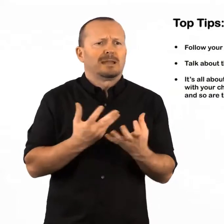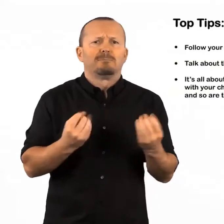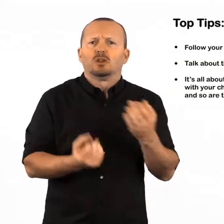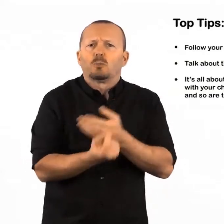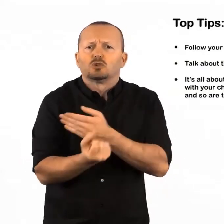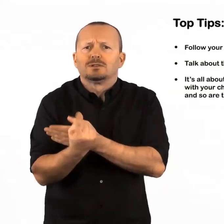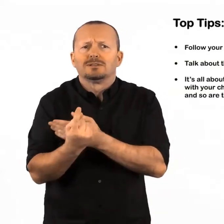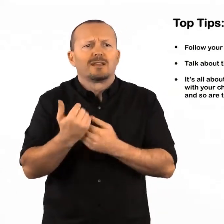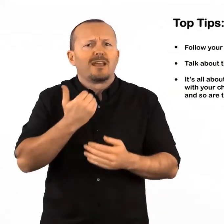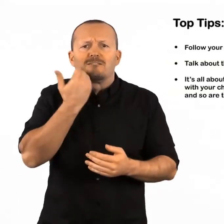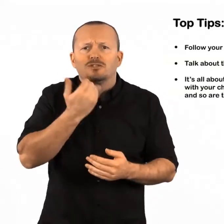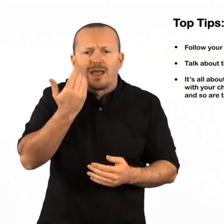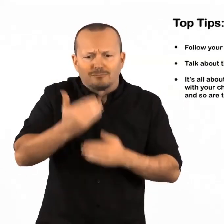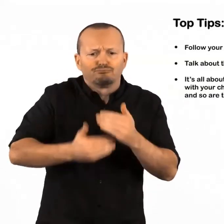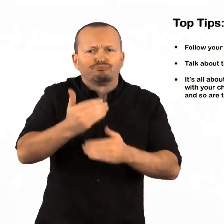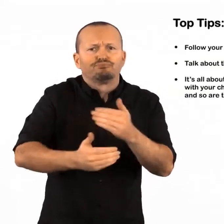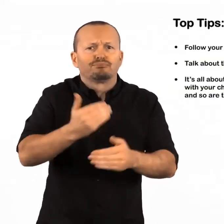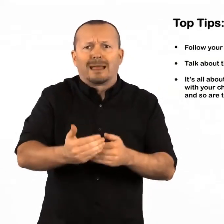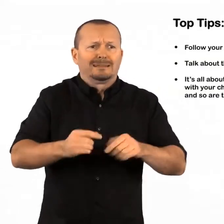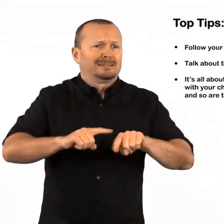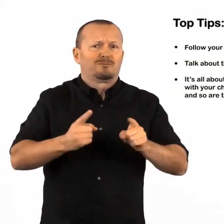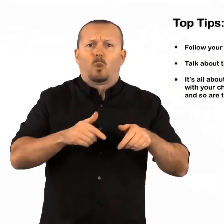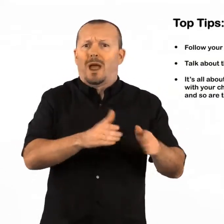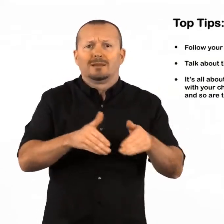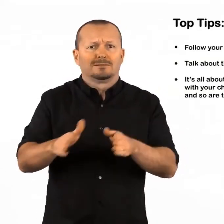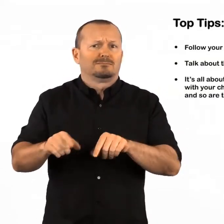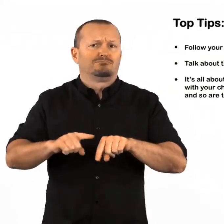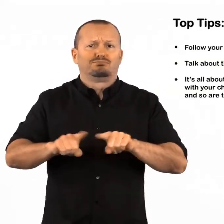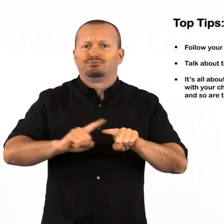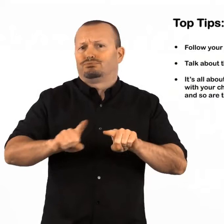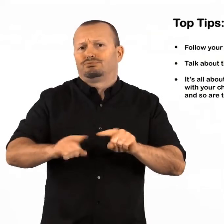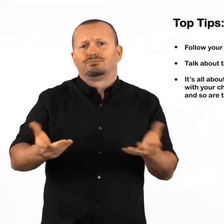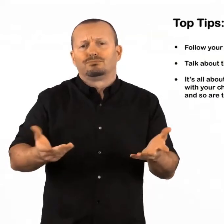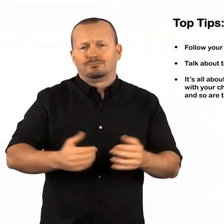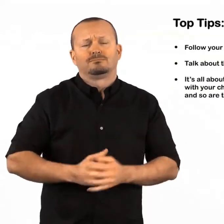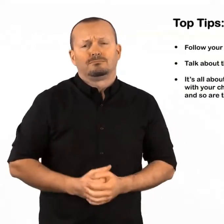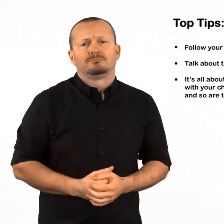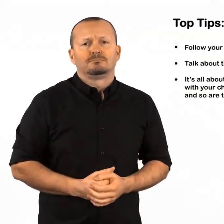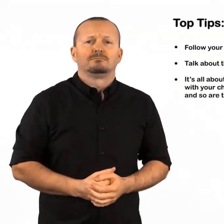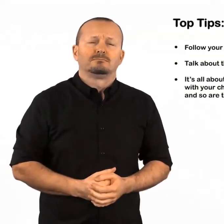the opportunities are endless and so are the ways of doing it.